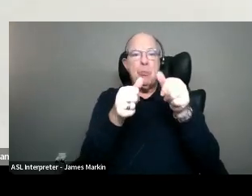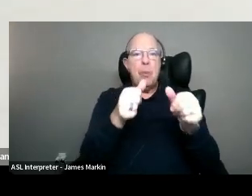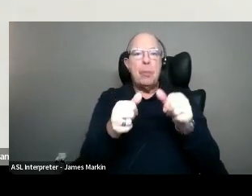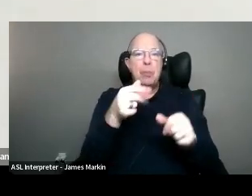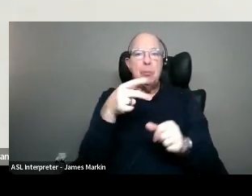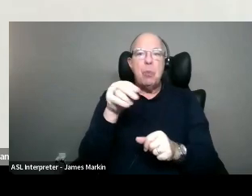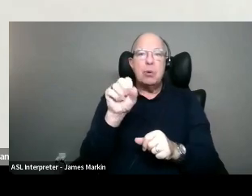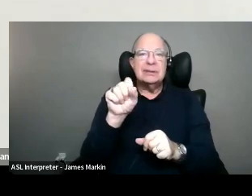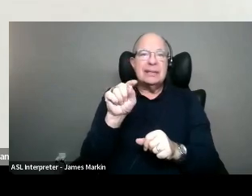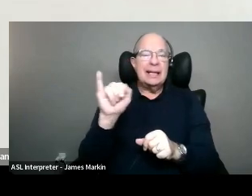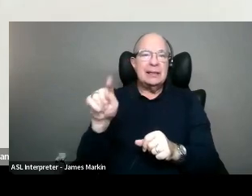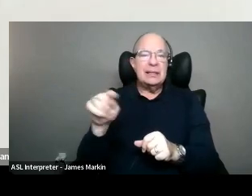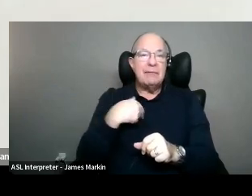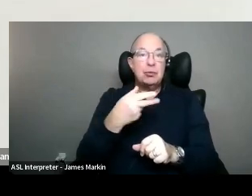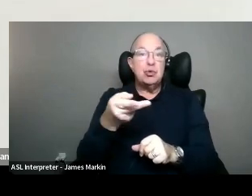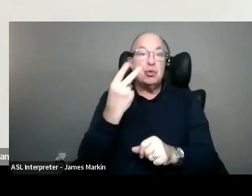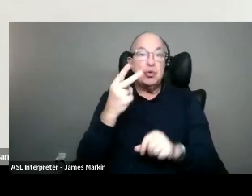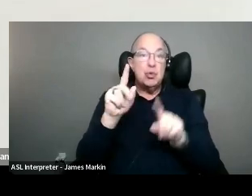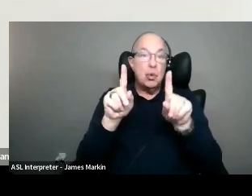Shannon Spencer (she/her): There'll be two questions here.